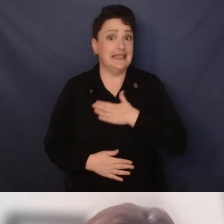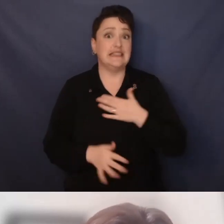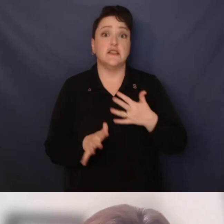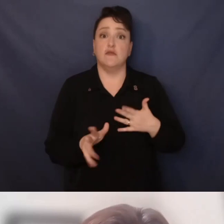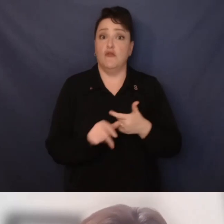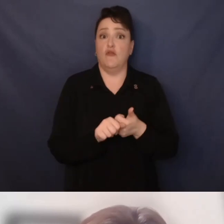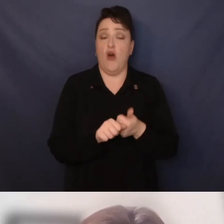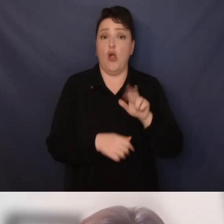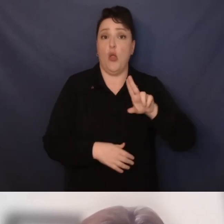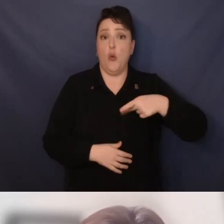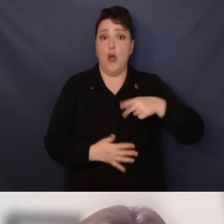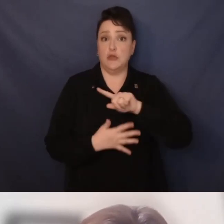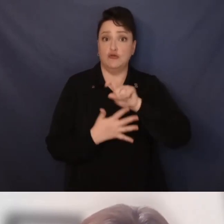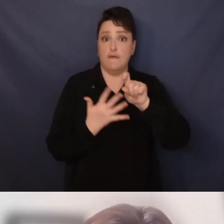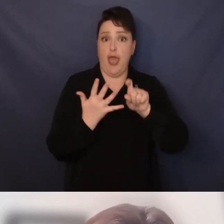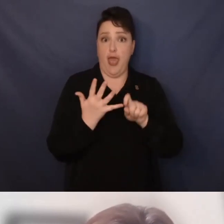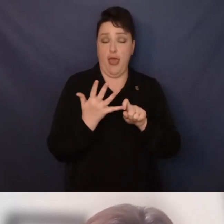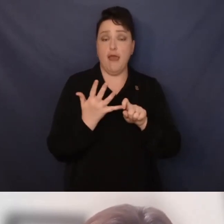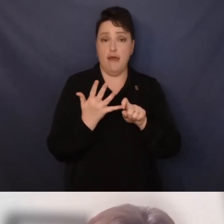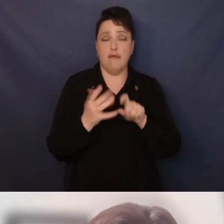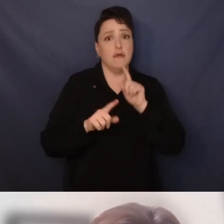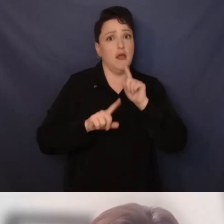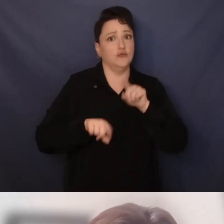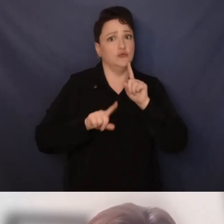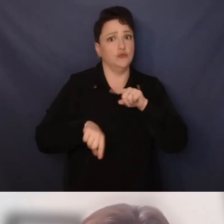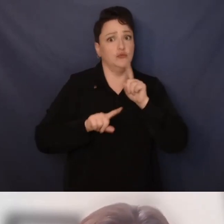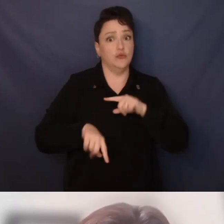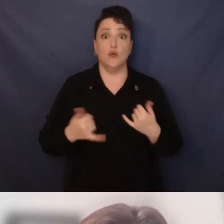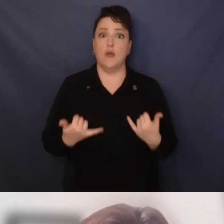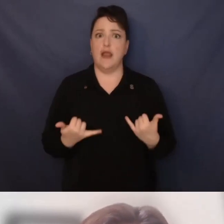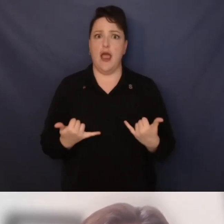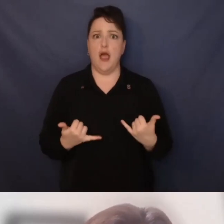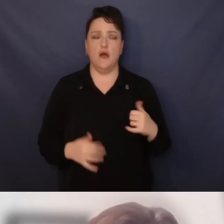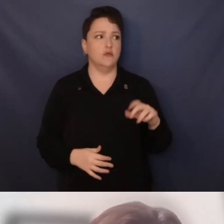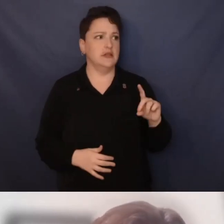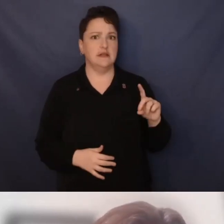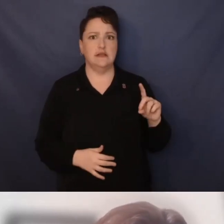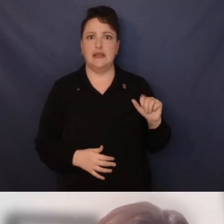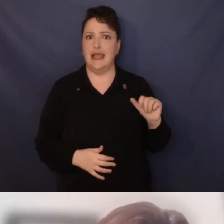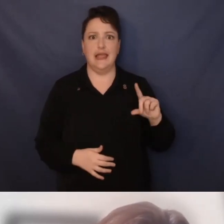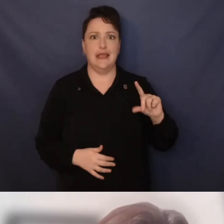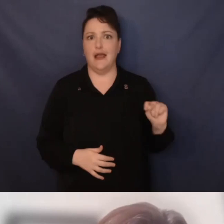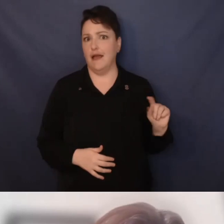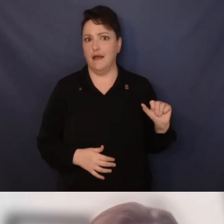have. Because we don't have data. Not only is CDC not tracking data, we don't have data on how this